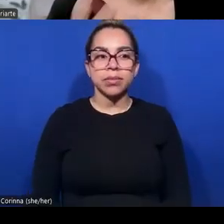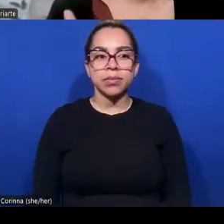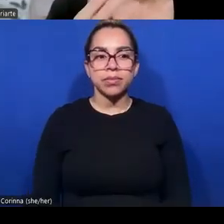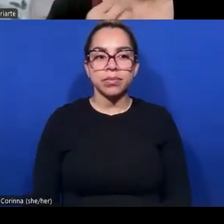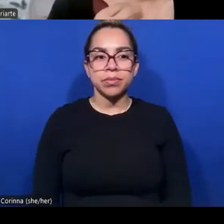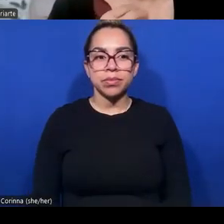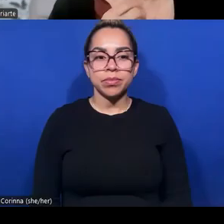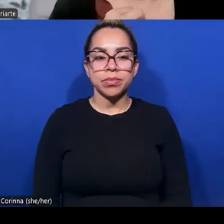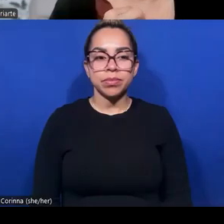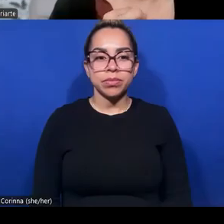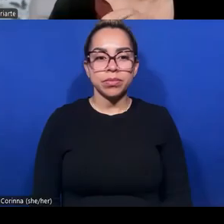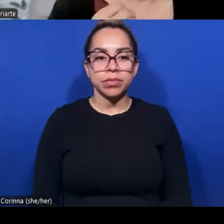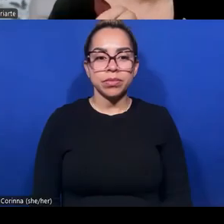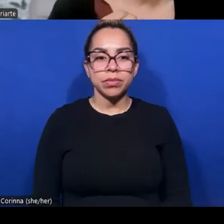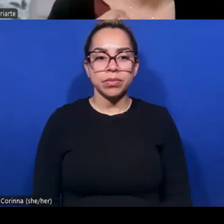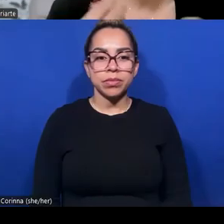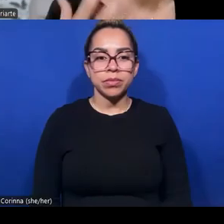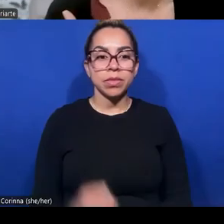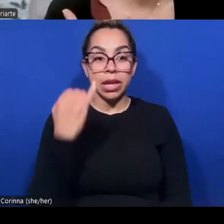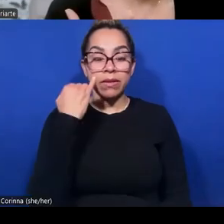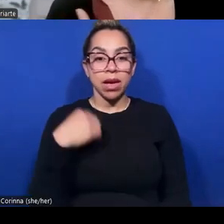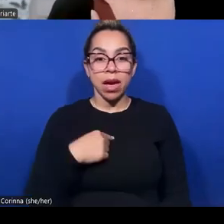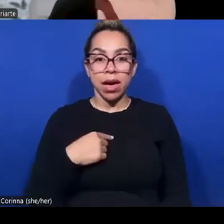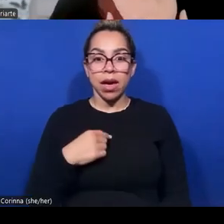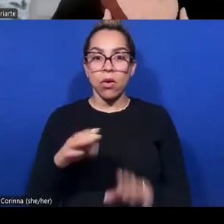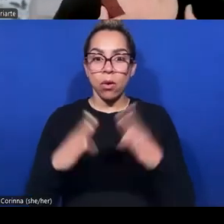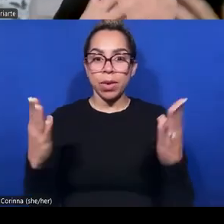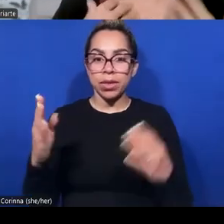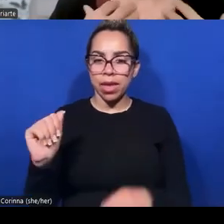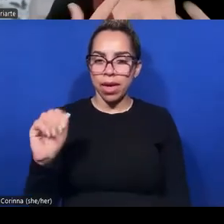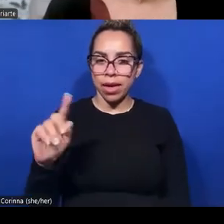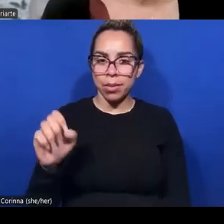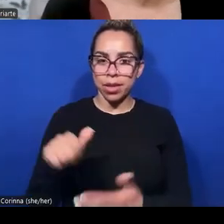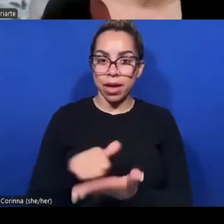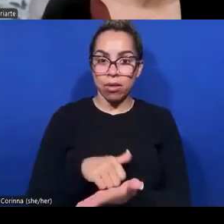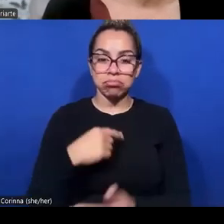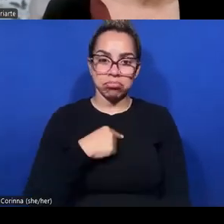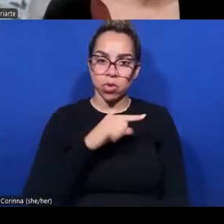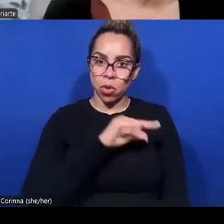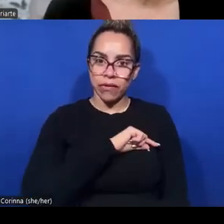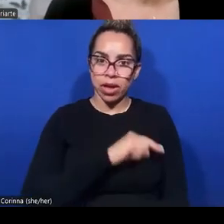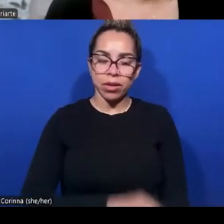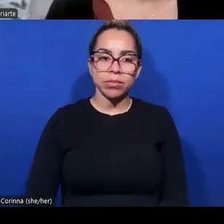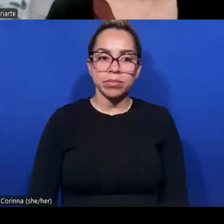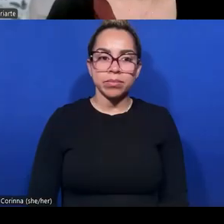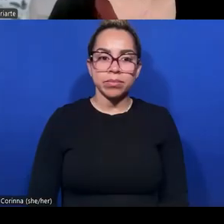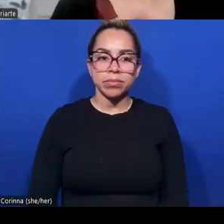I opened up the Able account because I qualified for it. I can put money into my CalAble account.